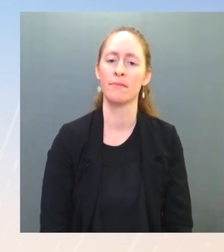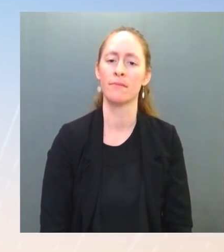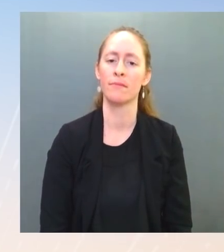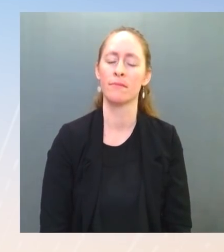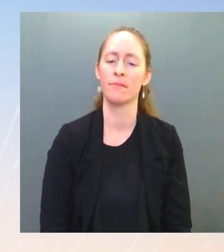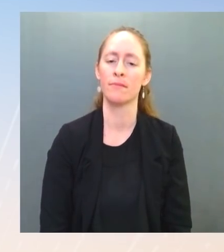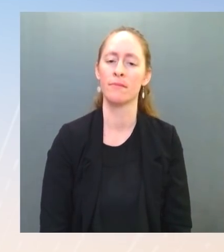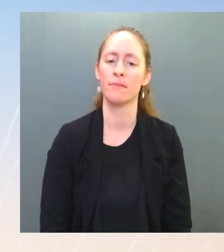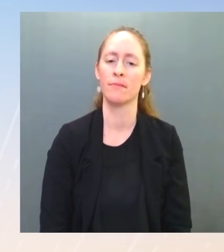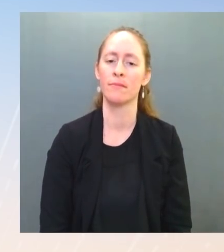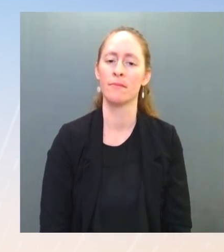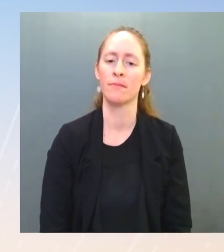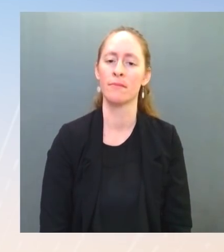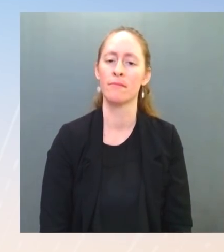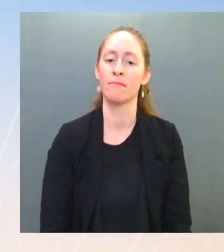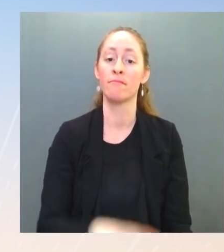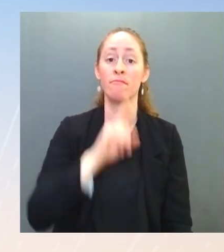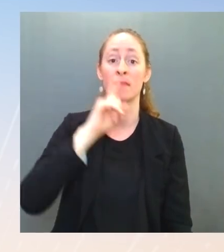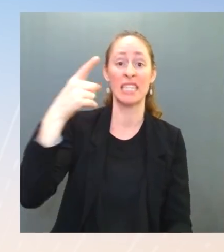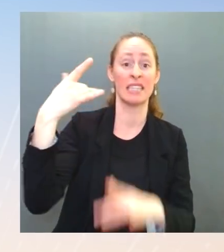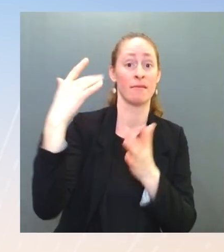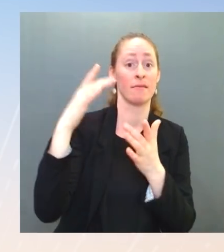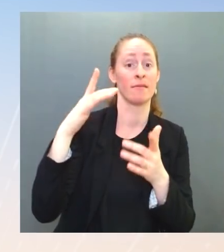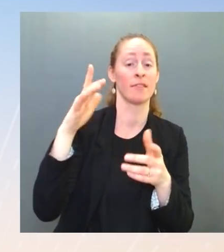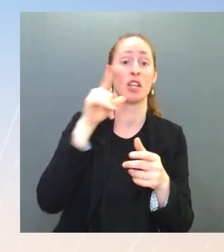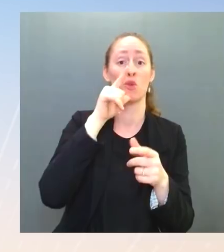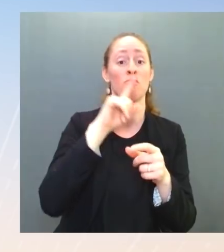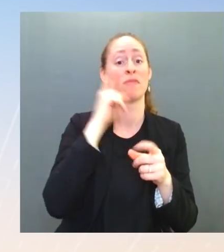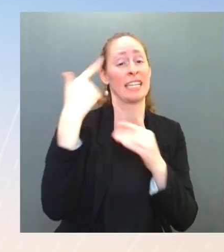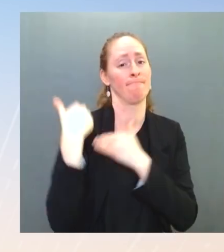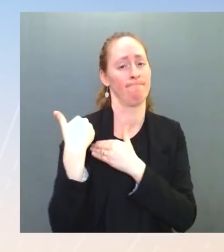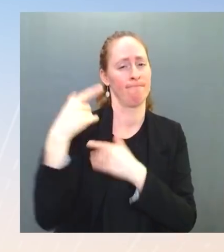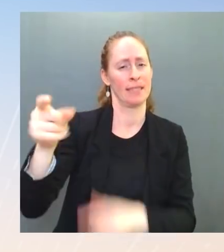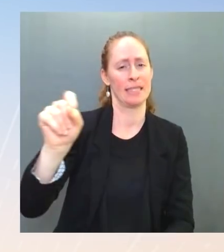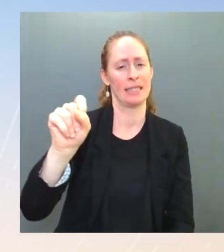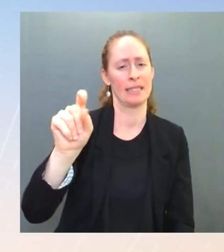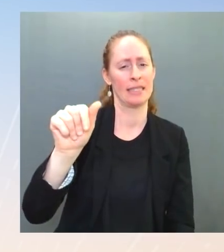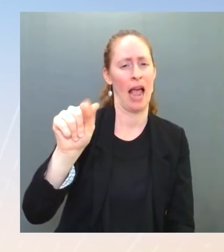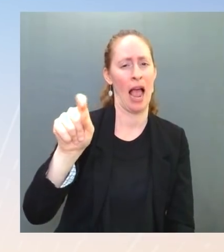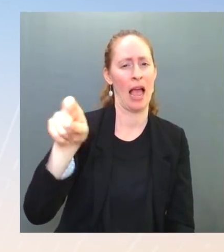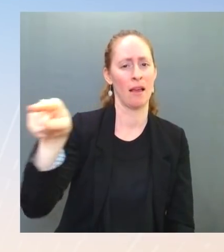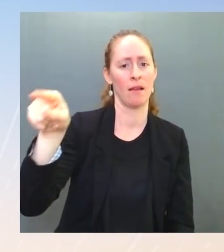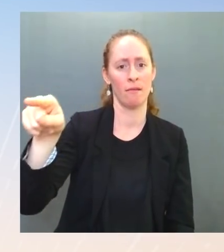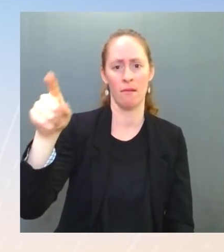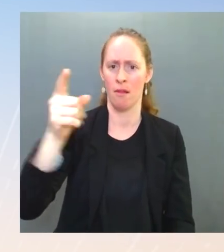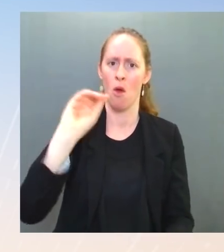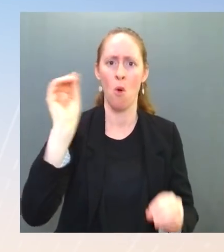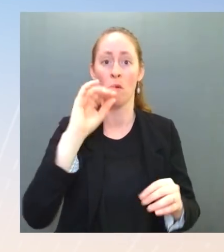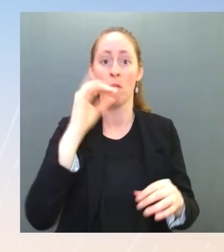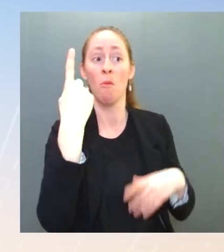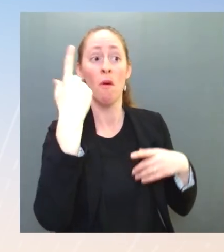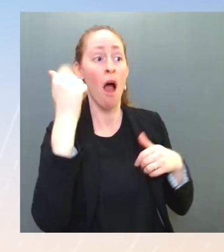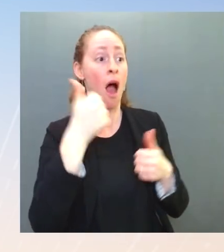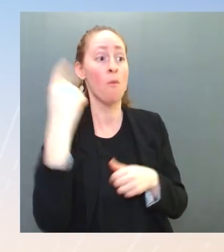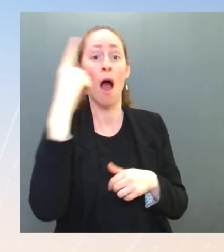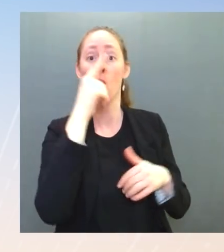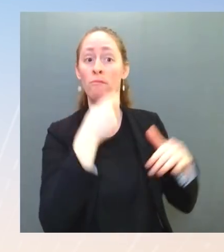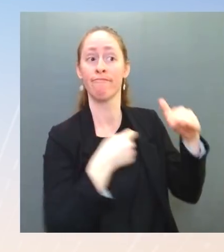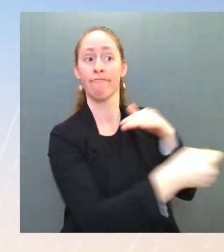about these cases of individuals who are detained. It can historically impact our ability to bring them home. And that of course is our objective.